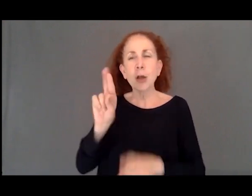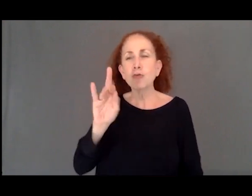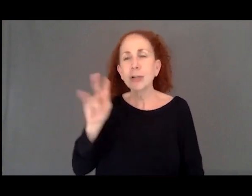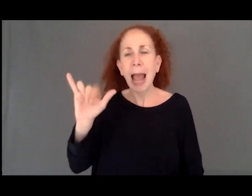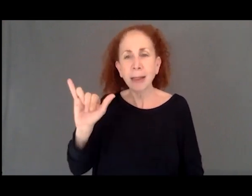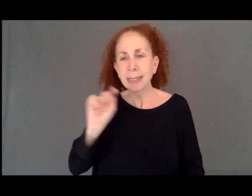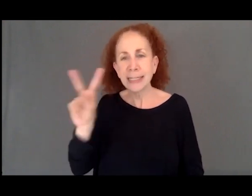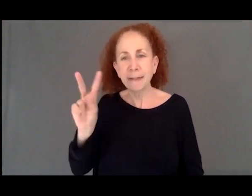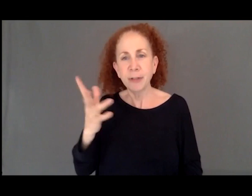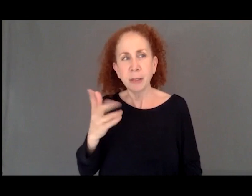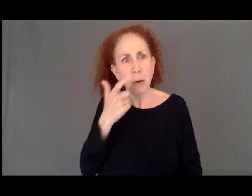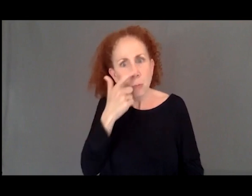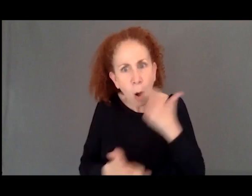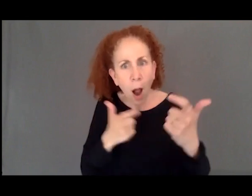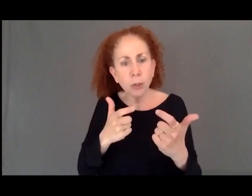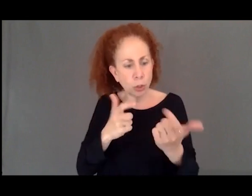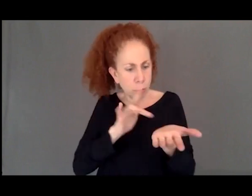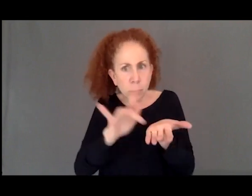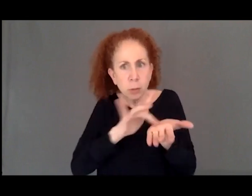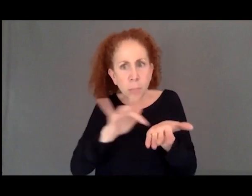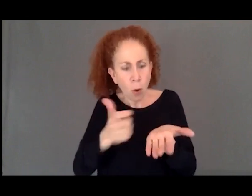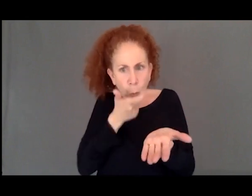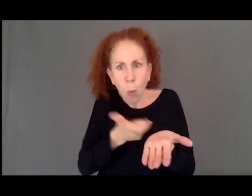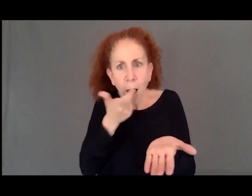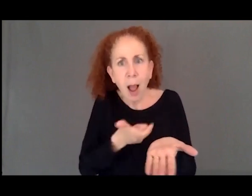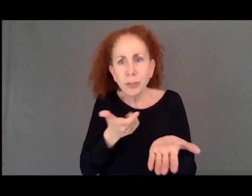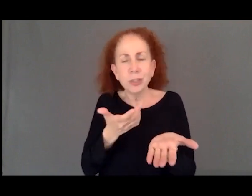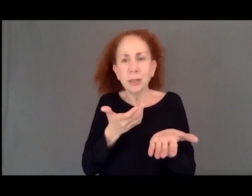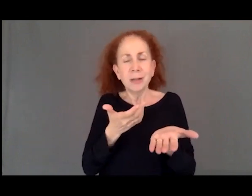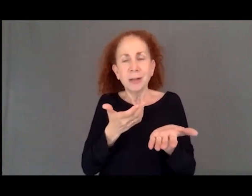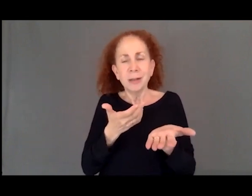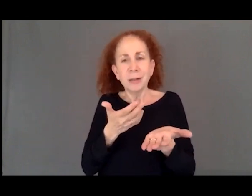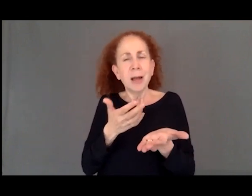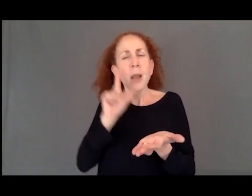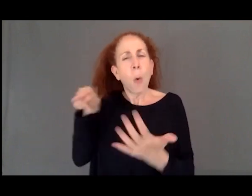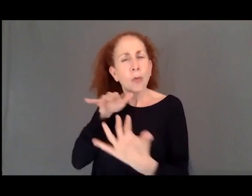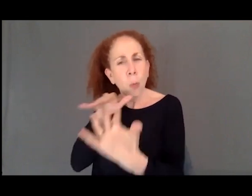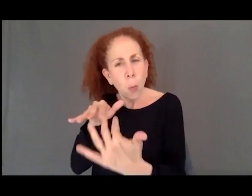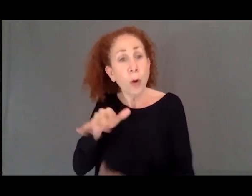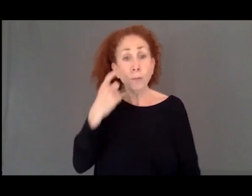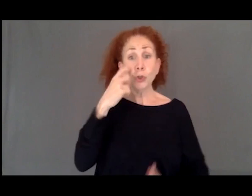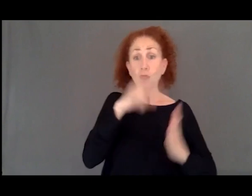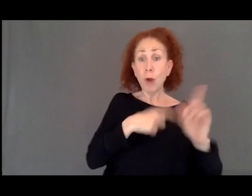that it's on our social media. It's not just about the war. As you read the excerpt from The Sympathizer,